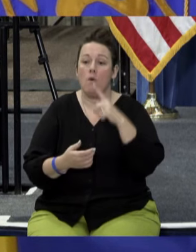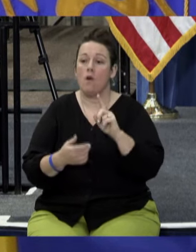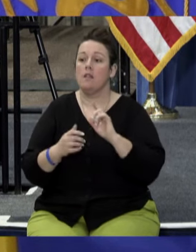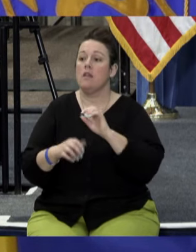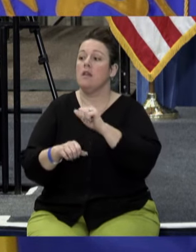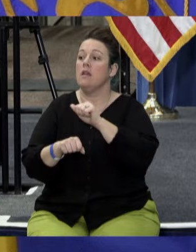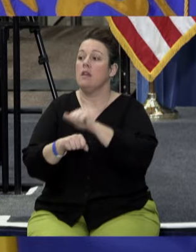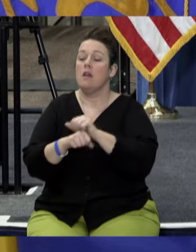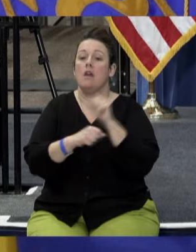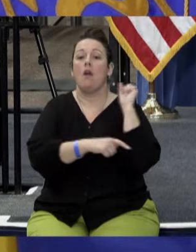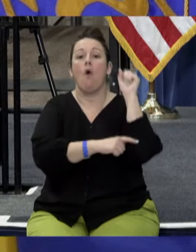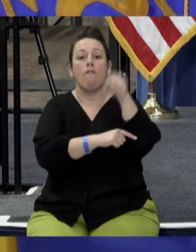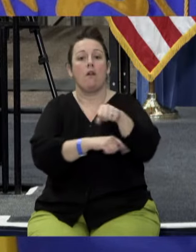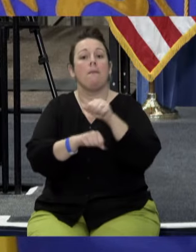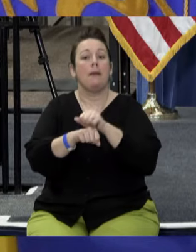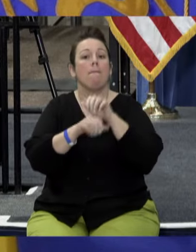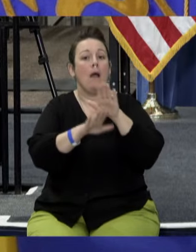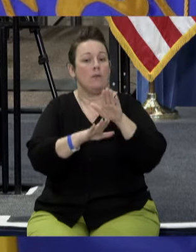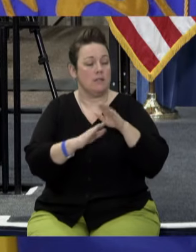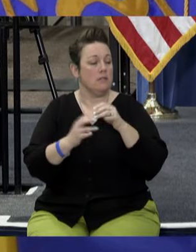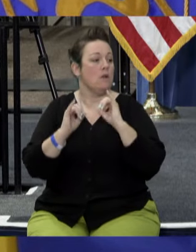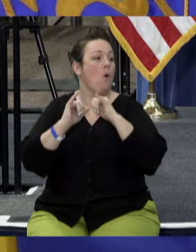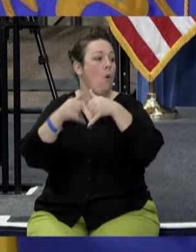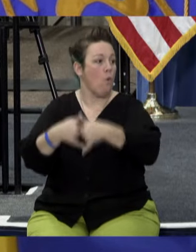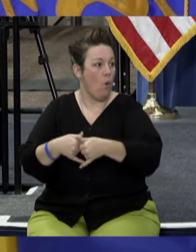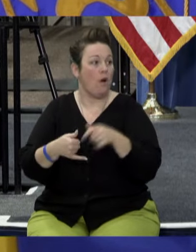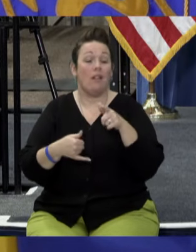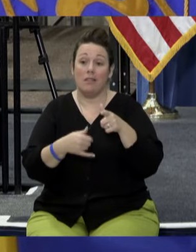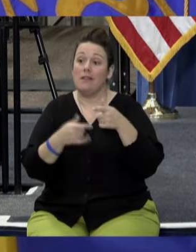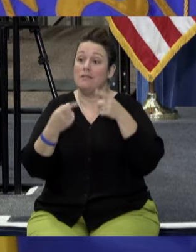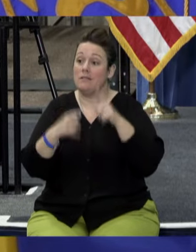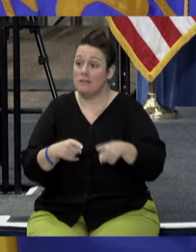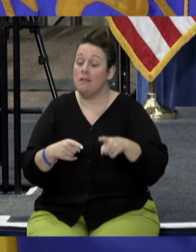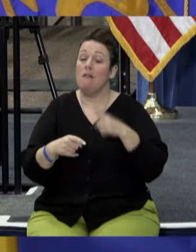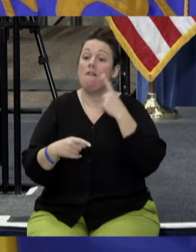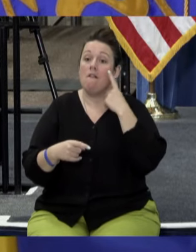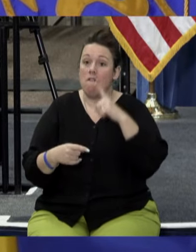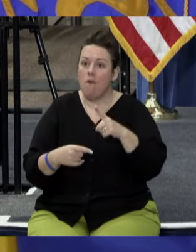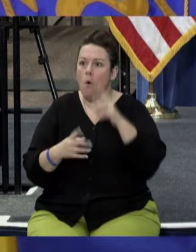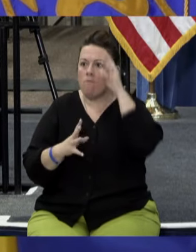awards are issued annually to recognize pioneering approaches that stem the tide